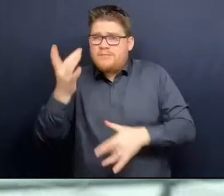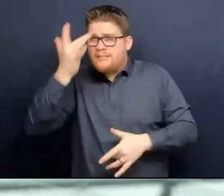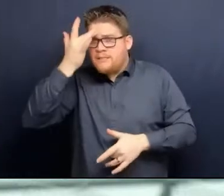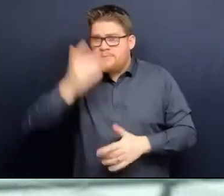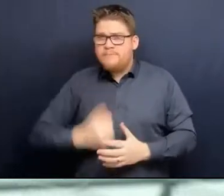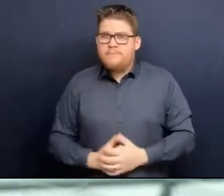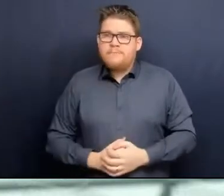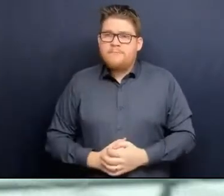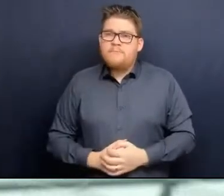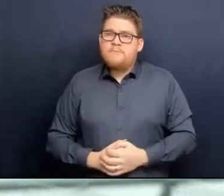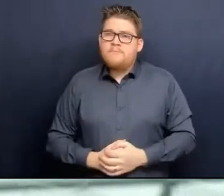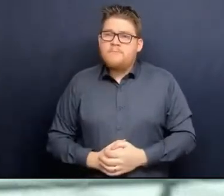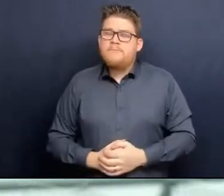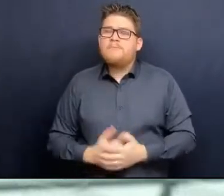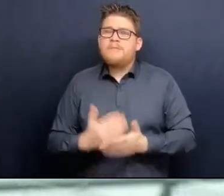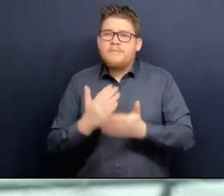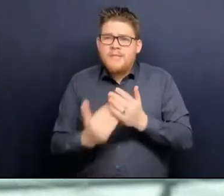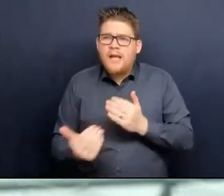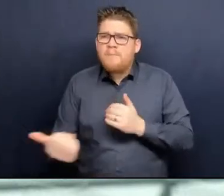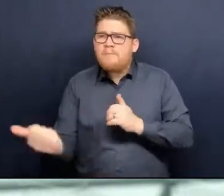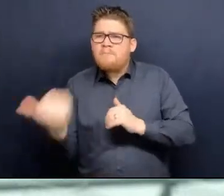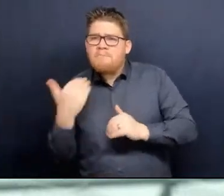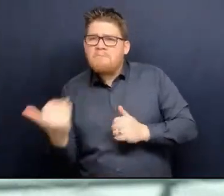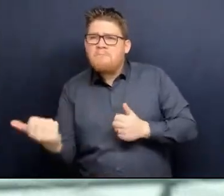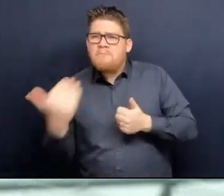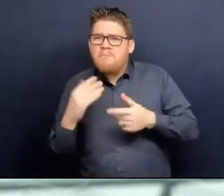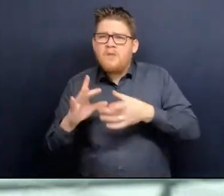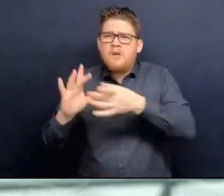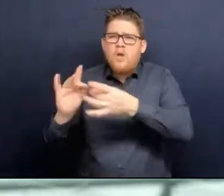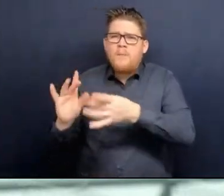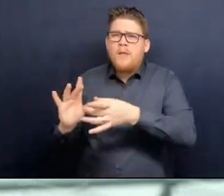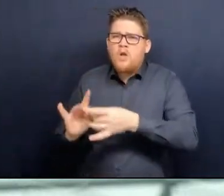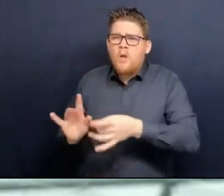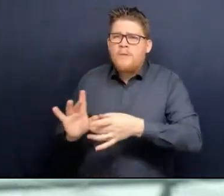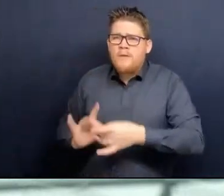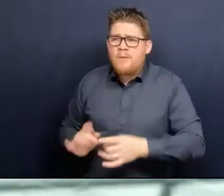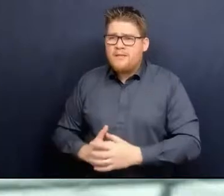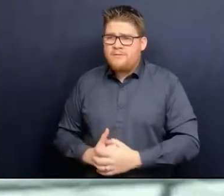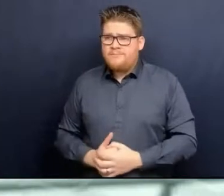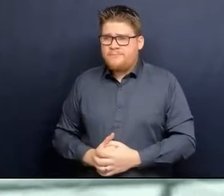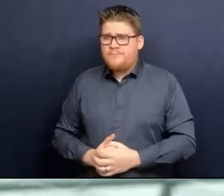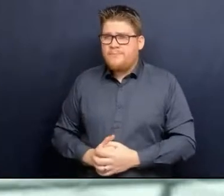people have sent me notes about the fact that There's more